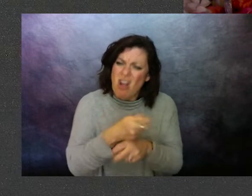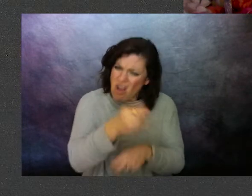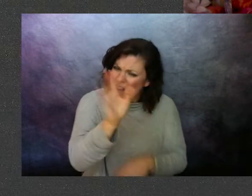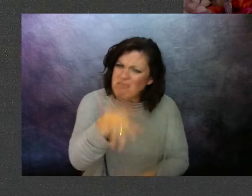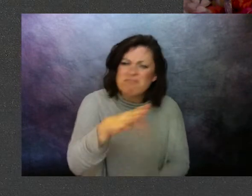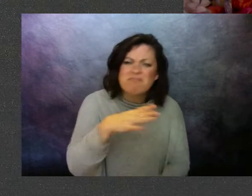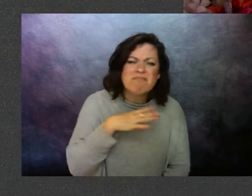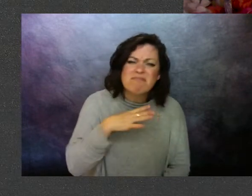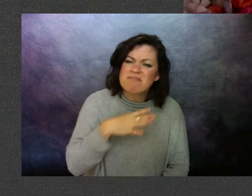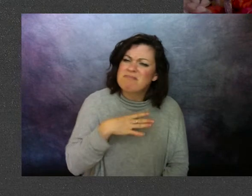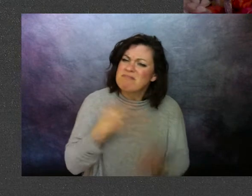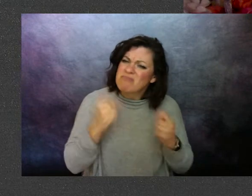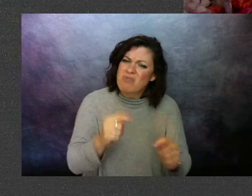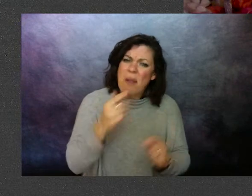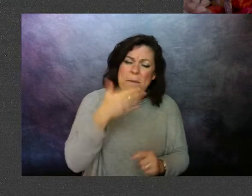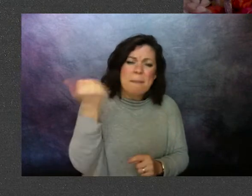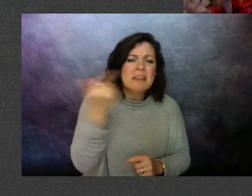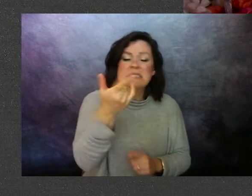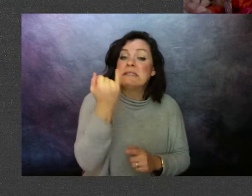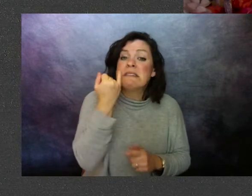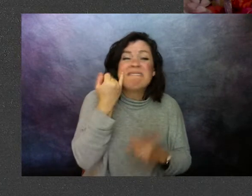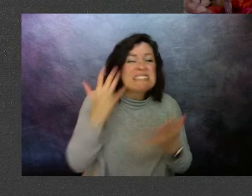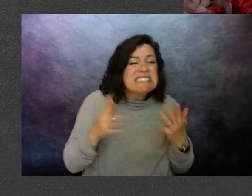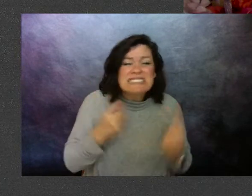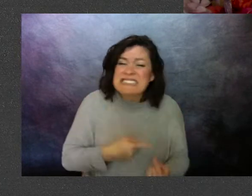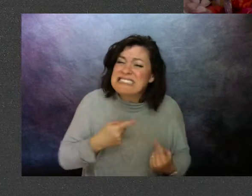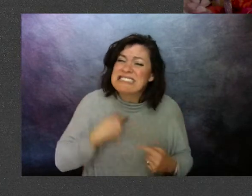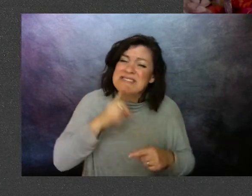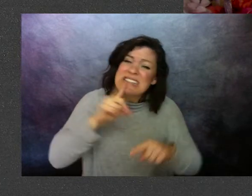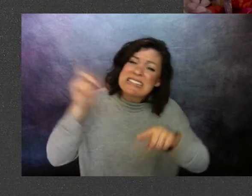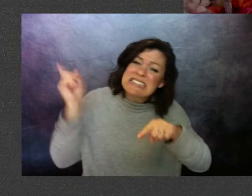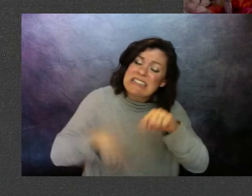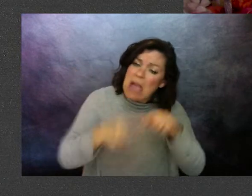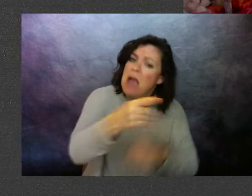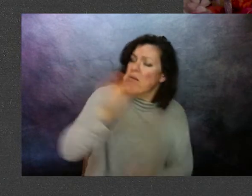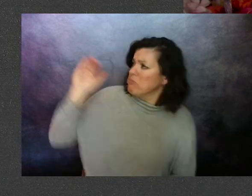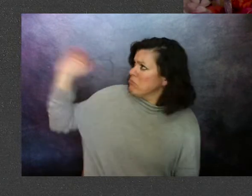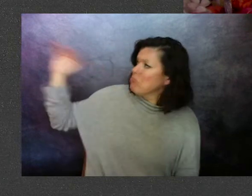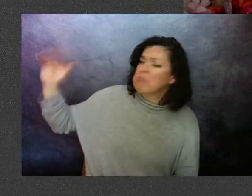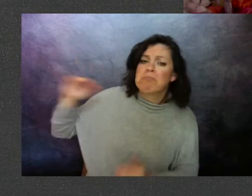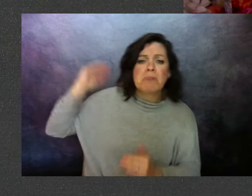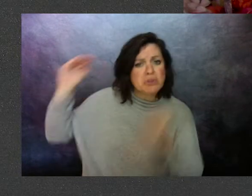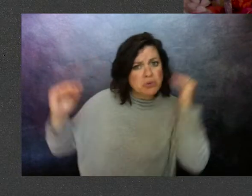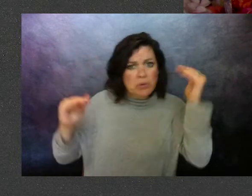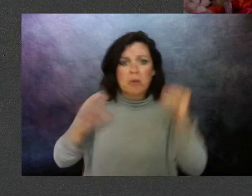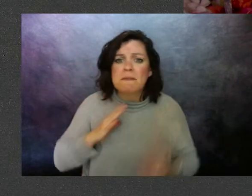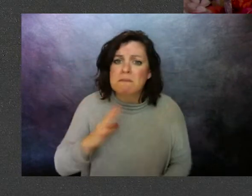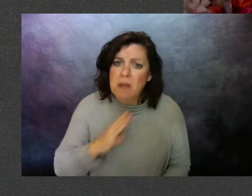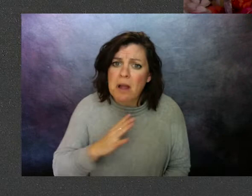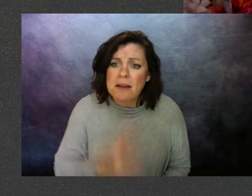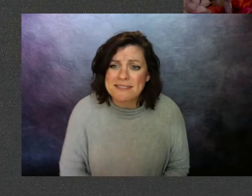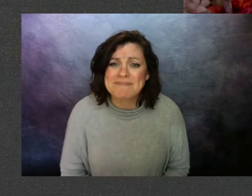Just try your best or you can have an adult help you to cut them all out.